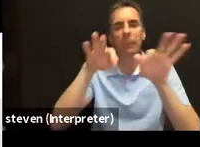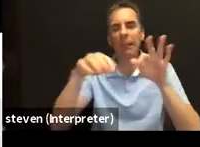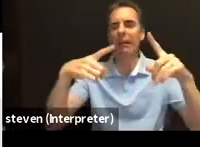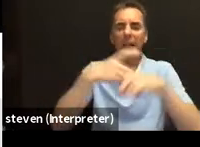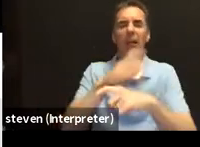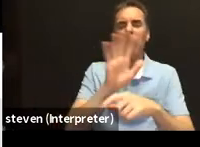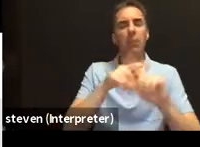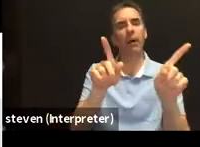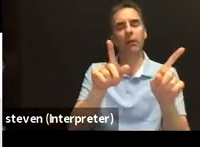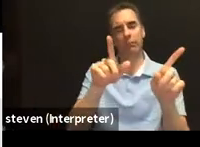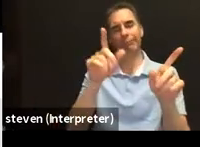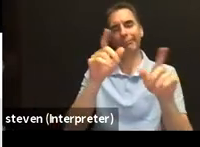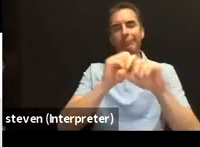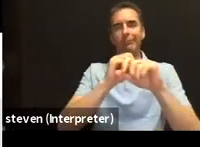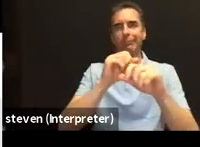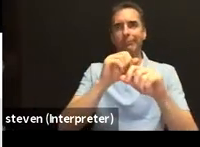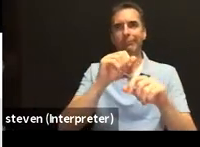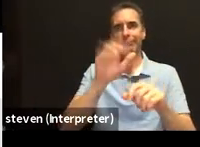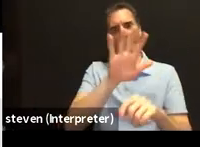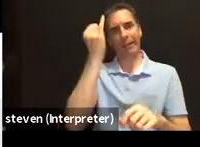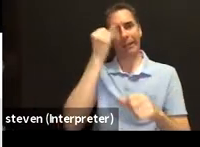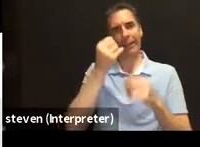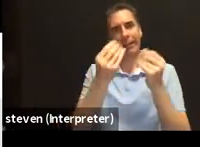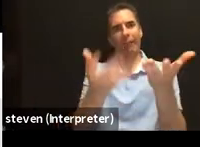maria.rodriguez: Get a good estimate about how many people are experiencing homelessness within that timeframe.